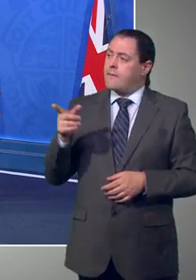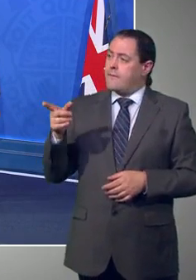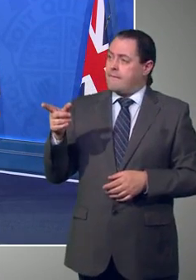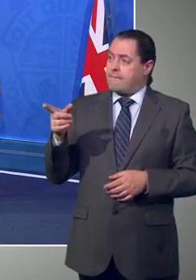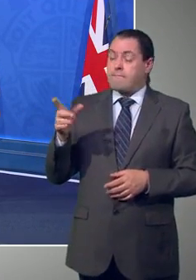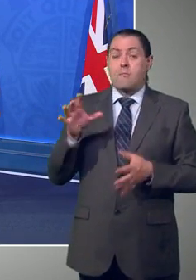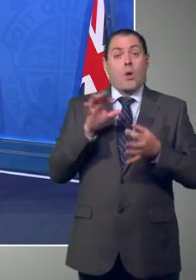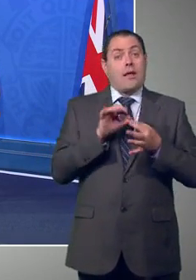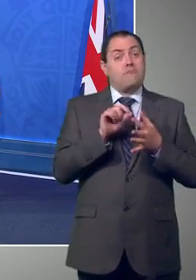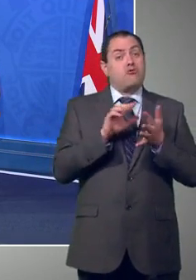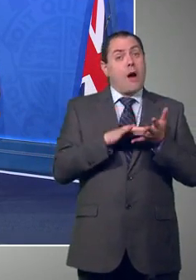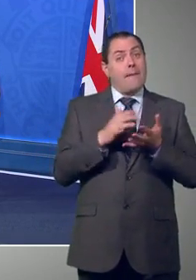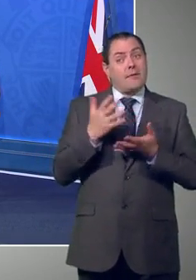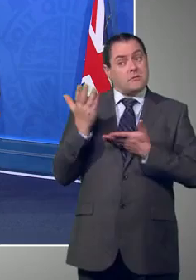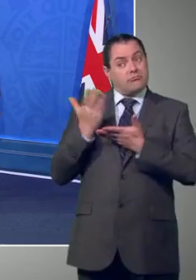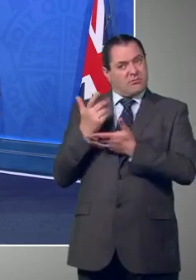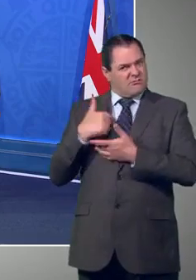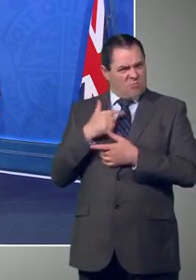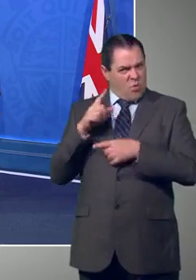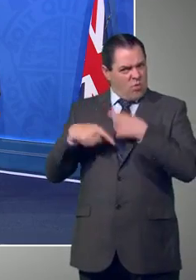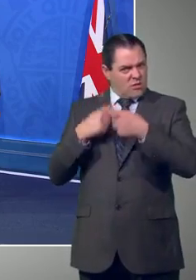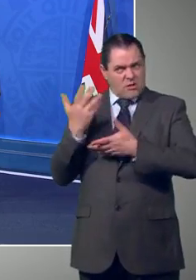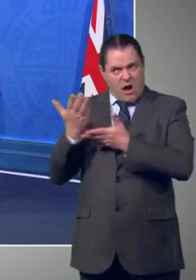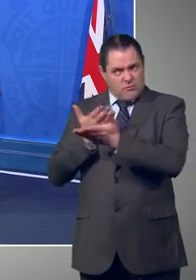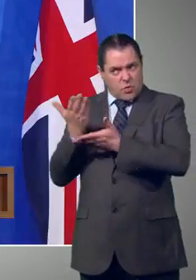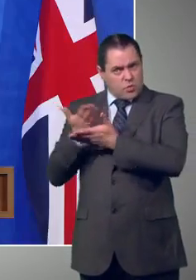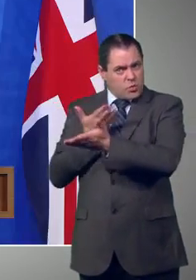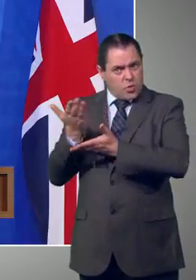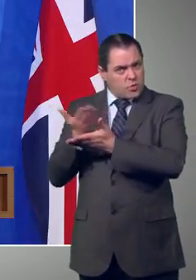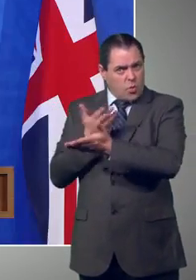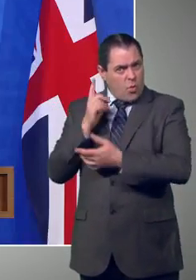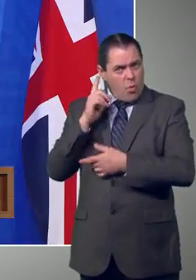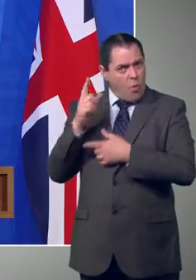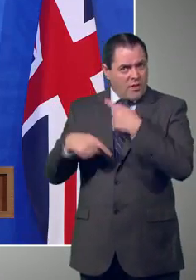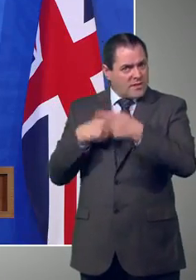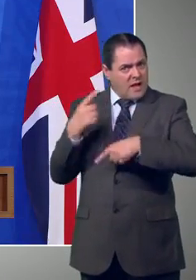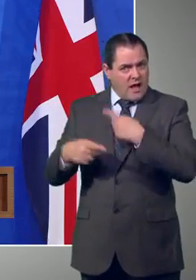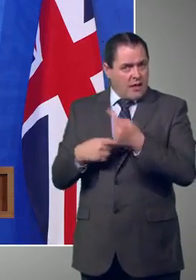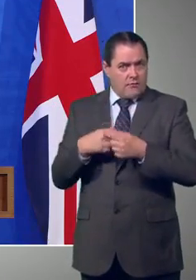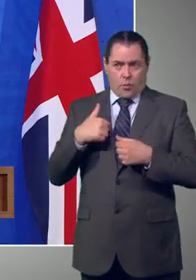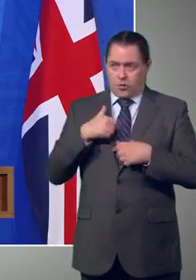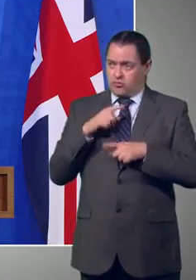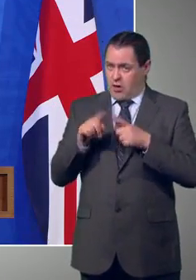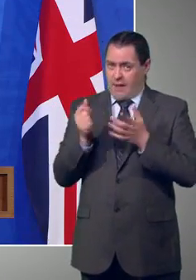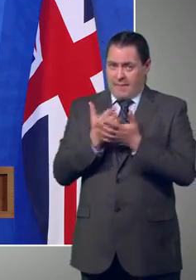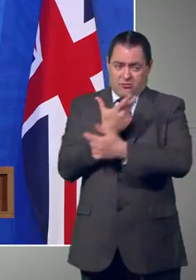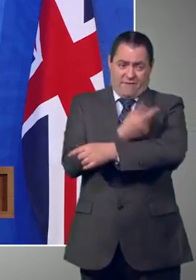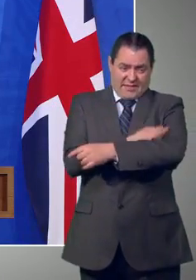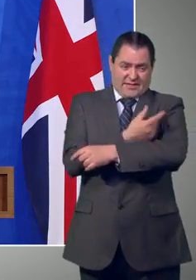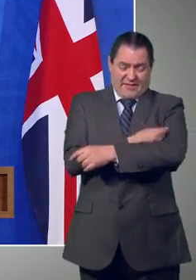incredibly hard on getting this vaccine rolled out as broad as possible, making sure people